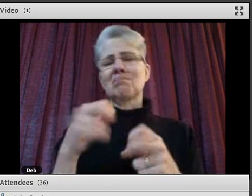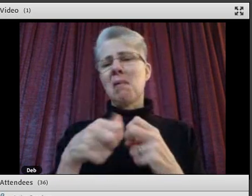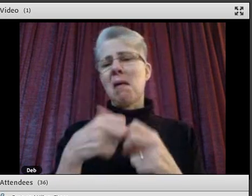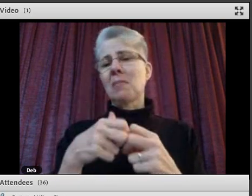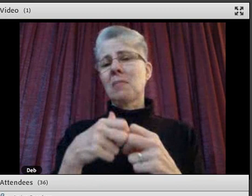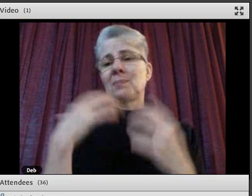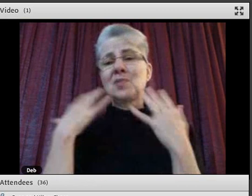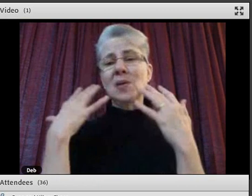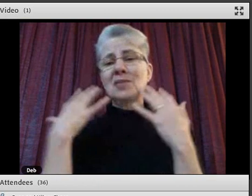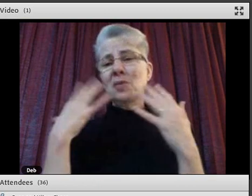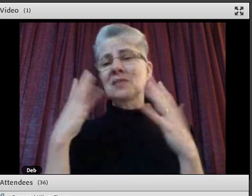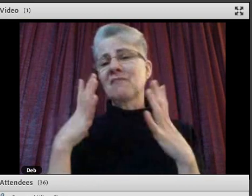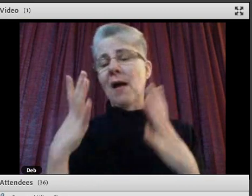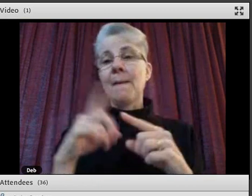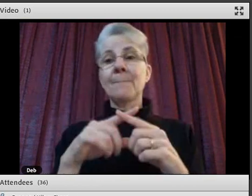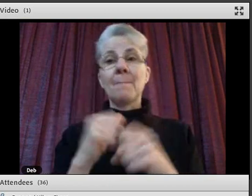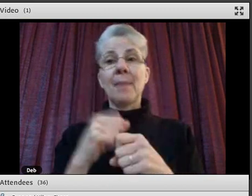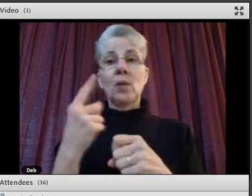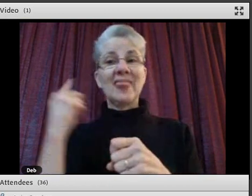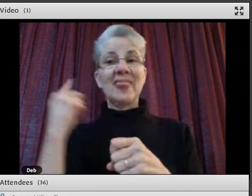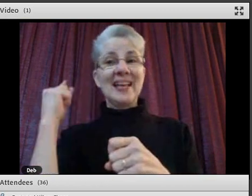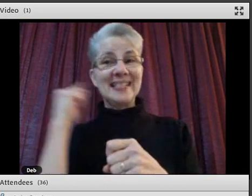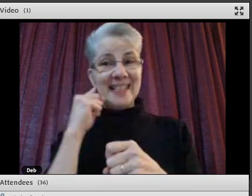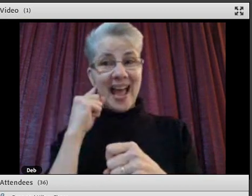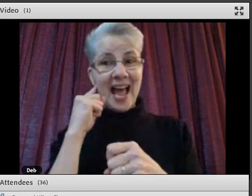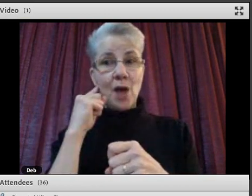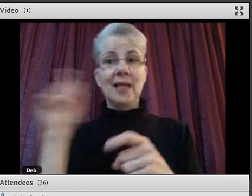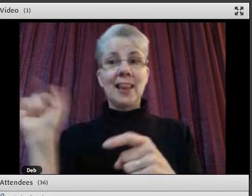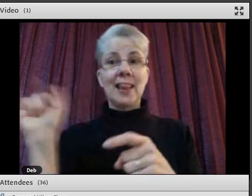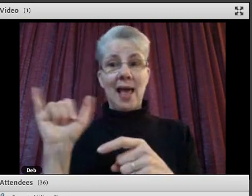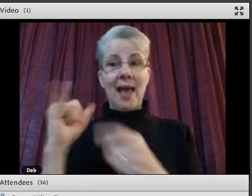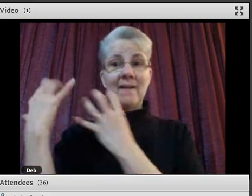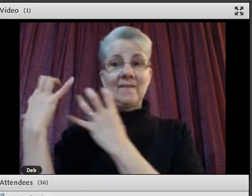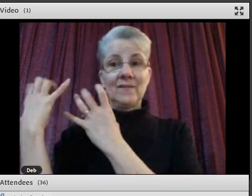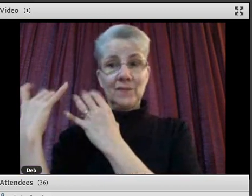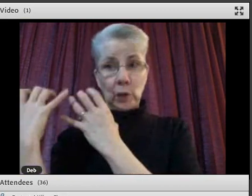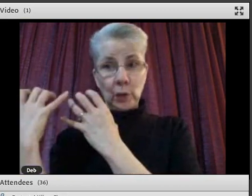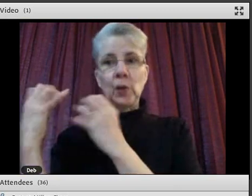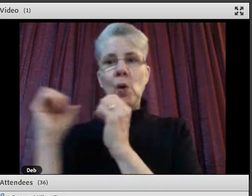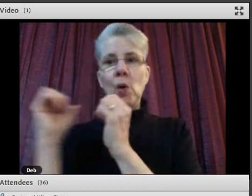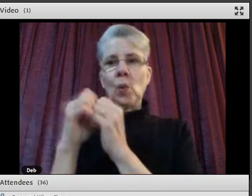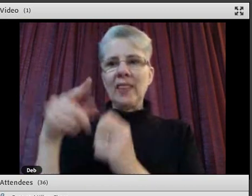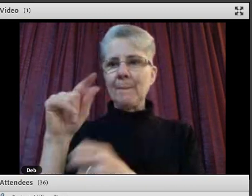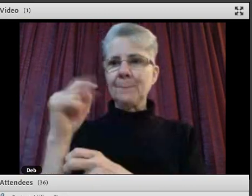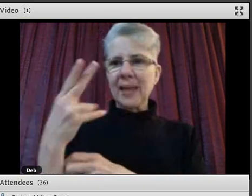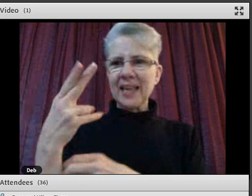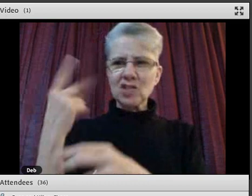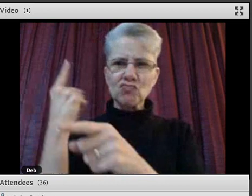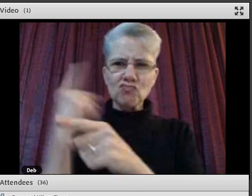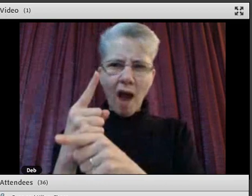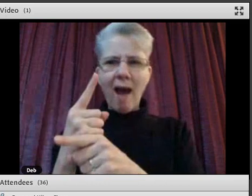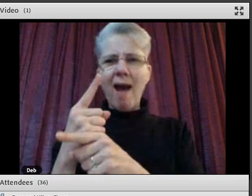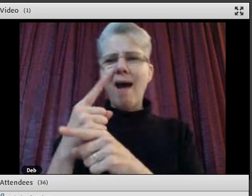But making one that can play the pitches that you want and getting the air vibrating